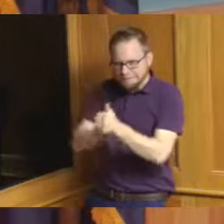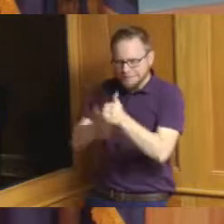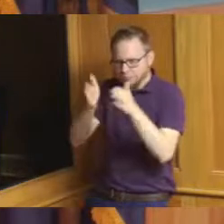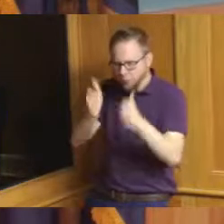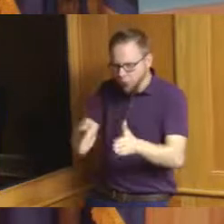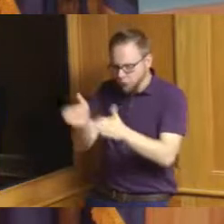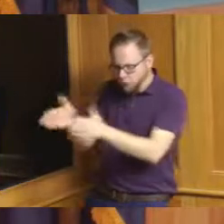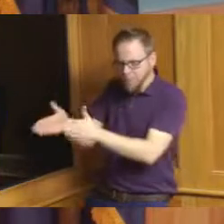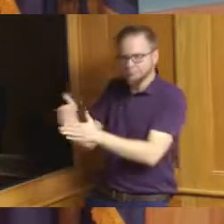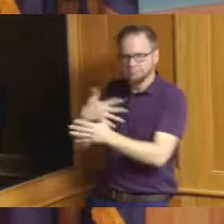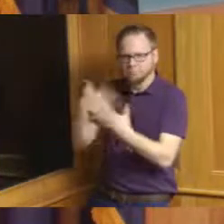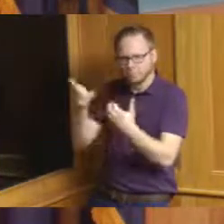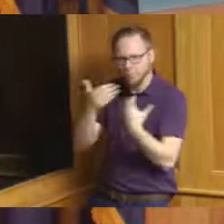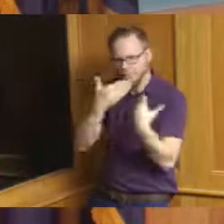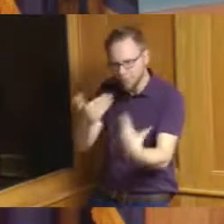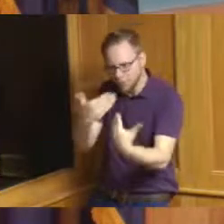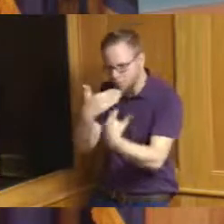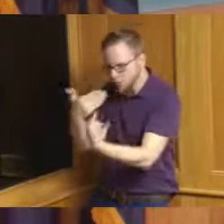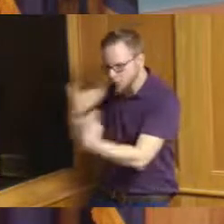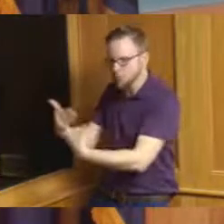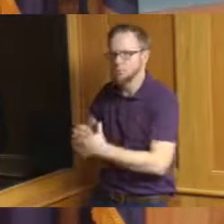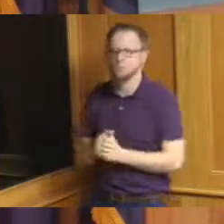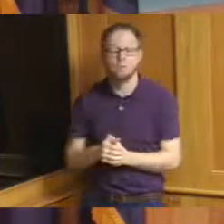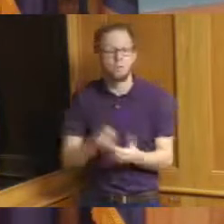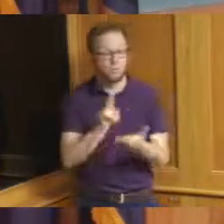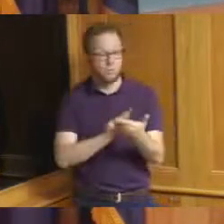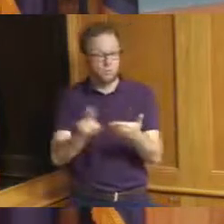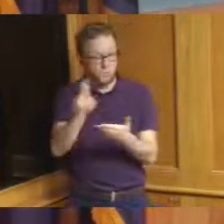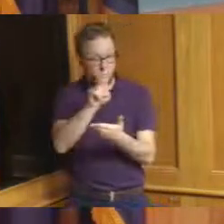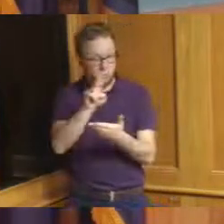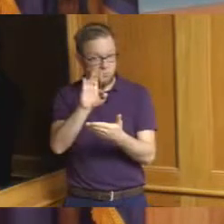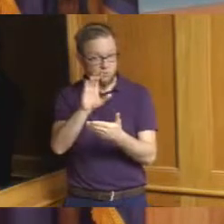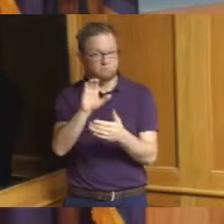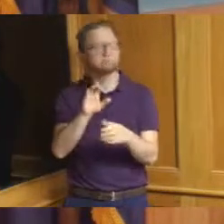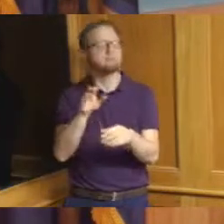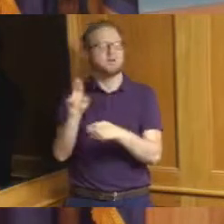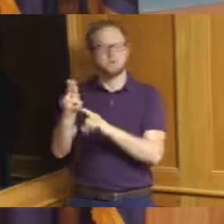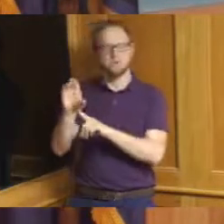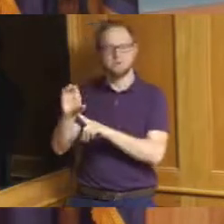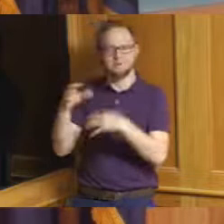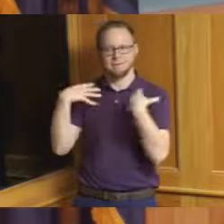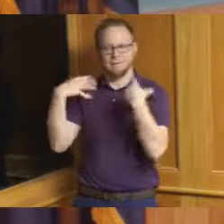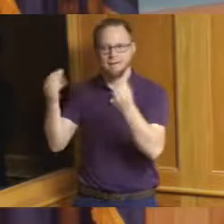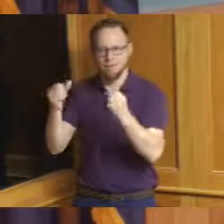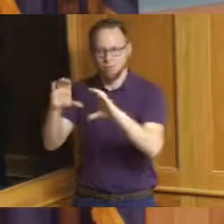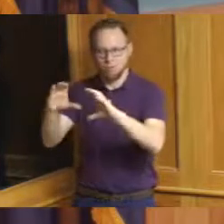i want to thank the university i mean i want to thank UC Health because at the beginning when it